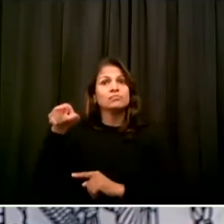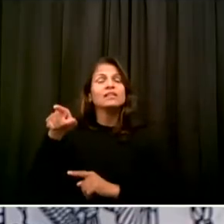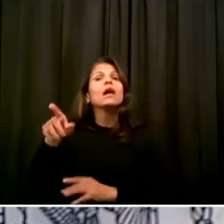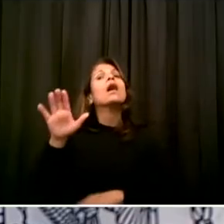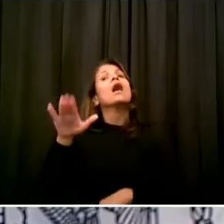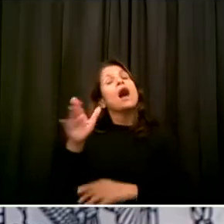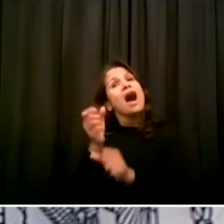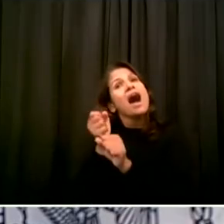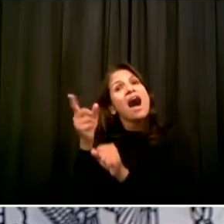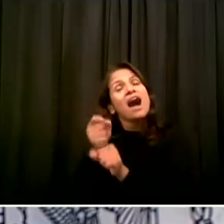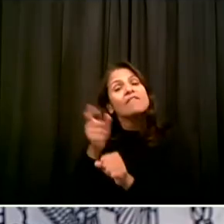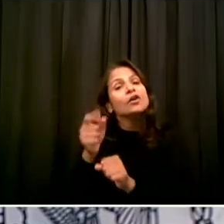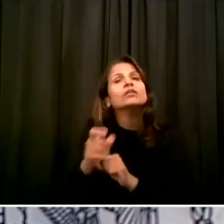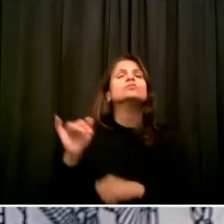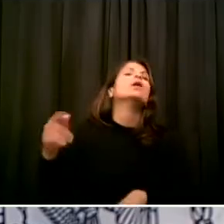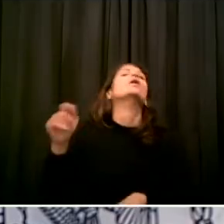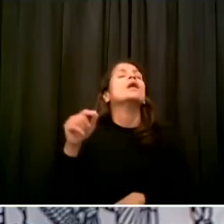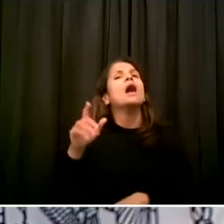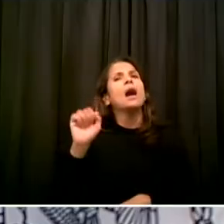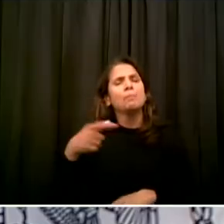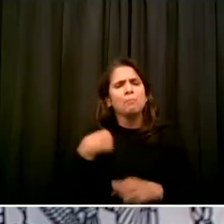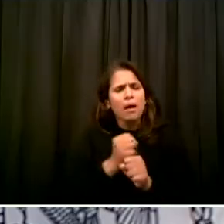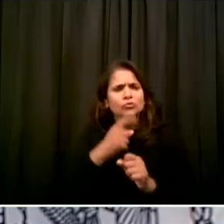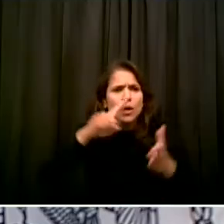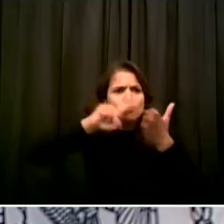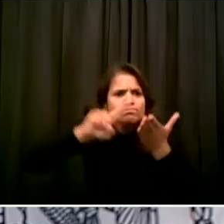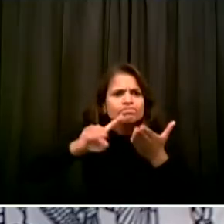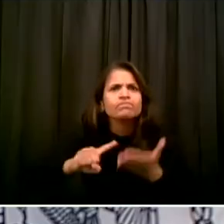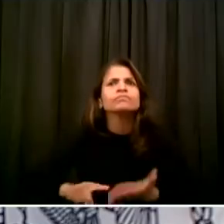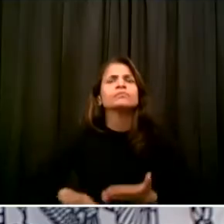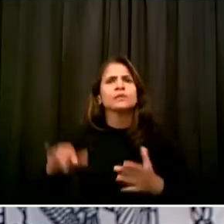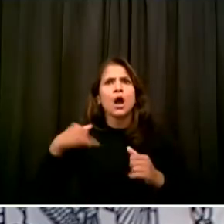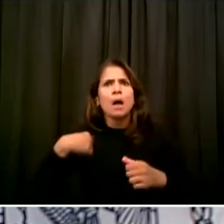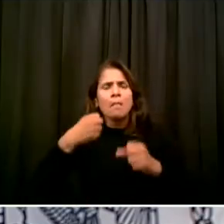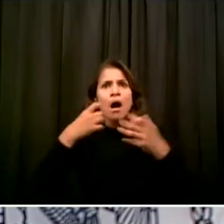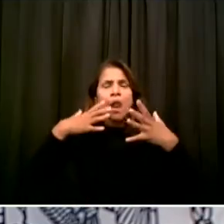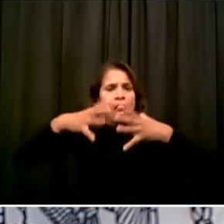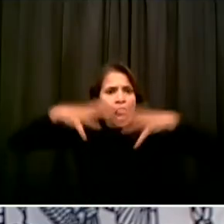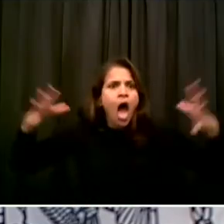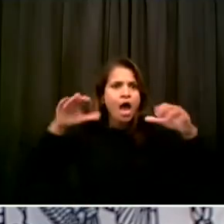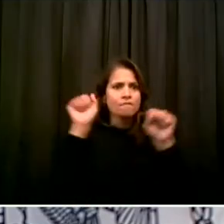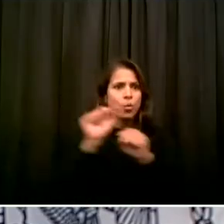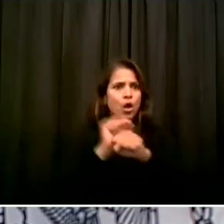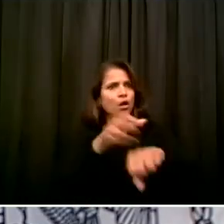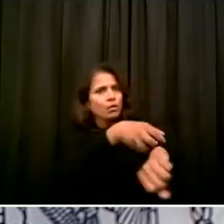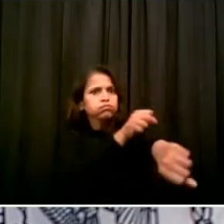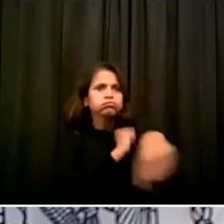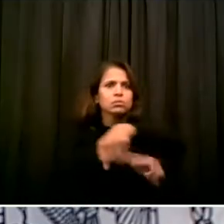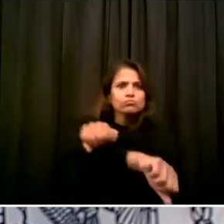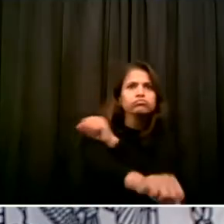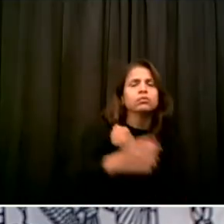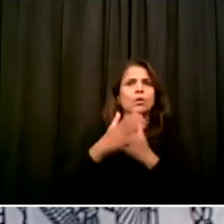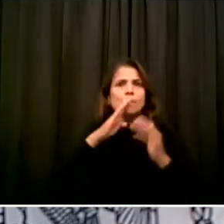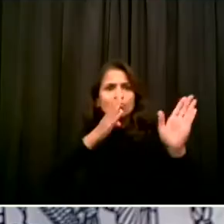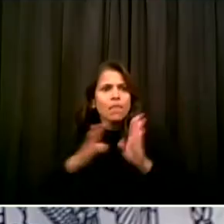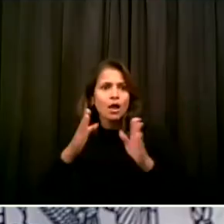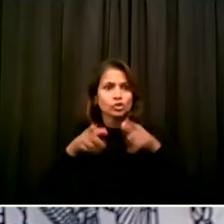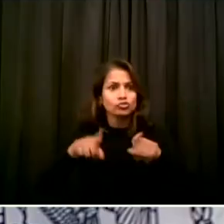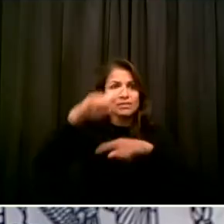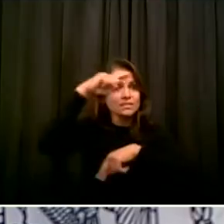I UNDERSTAND WHY PEOPLE OUWLD NOT STOOABK T IT BUT, EVERY YEAR WHEN WE BEGAN IN NEW YORK CITY AN EXATROIRDNAY R